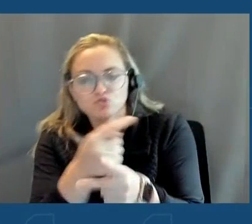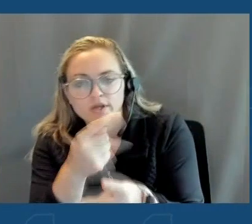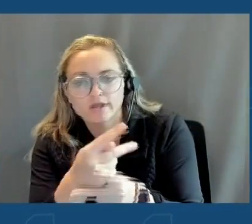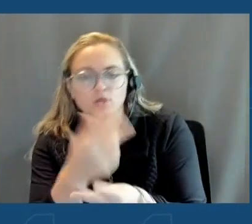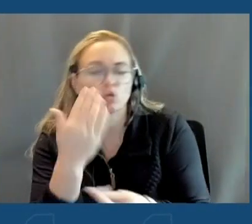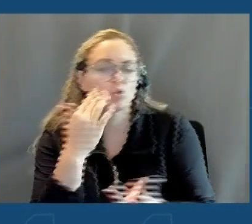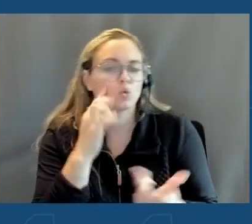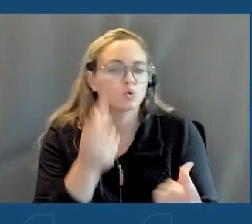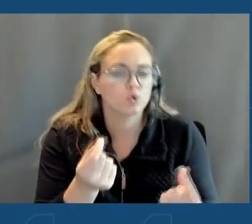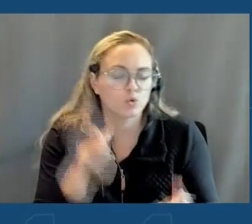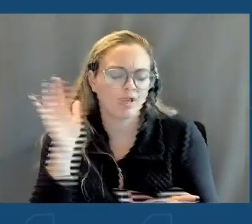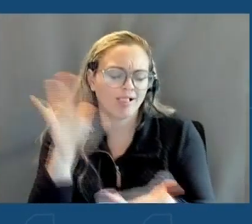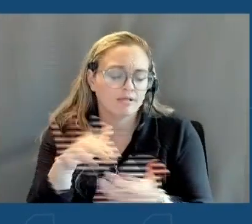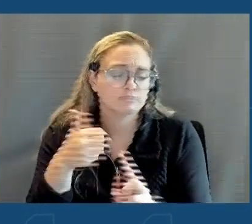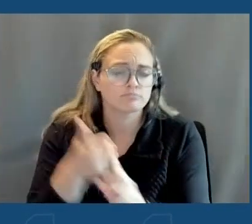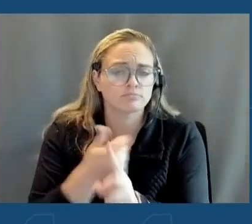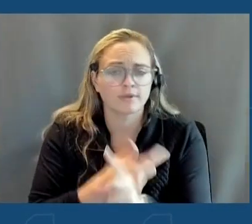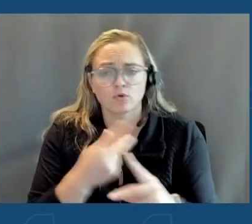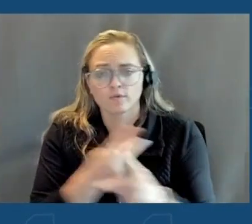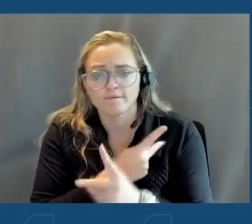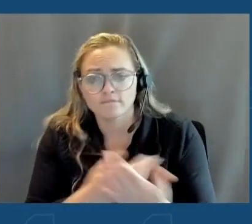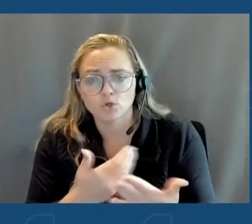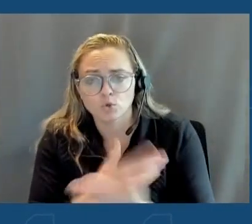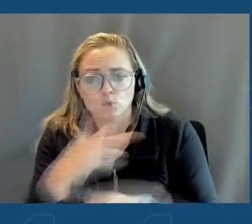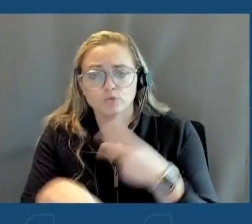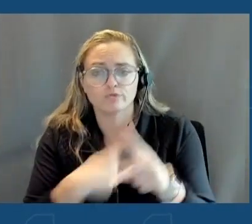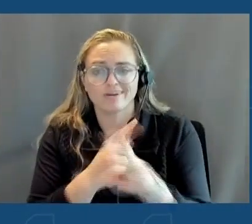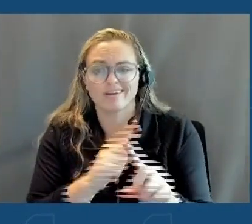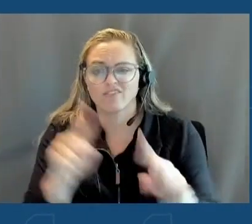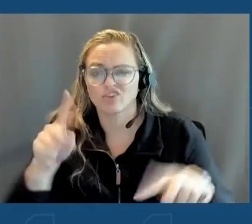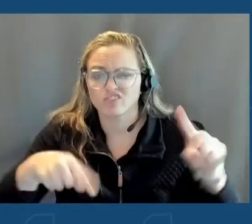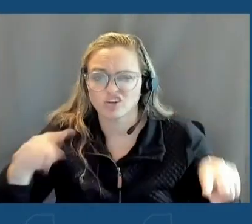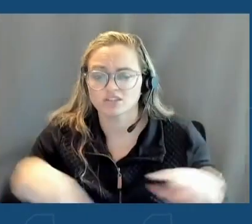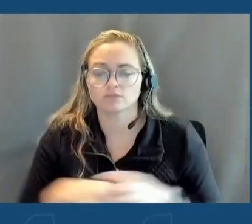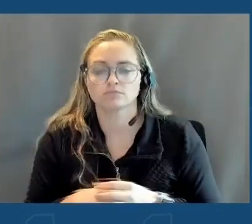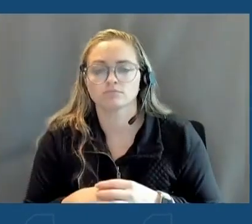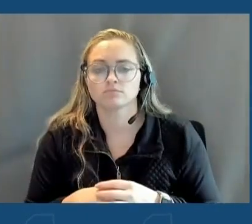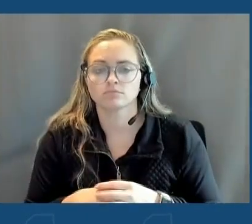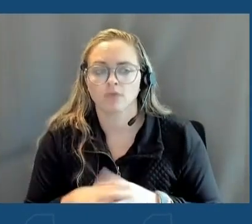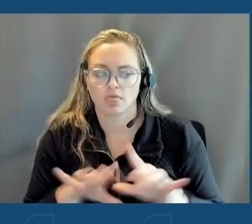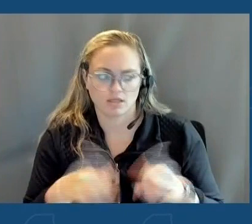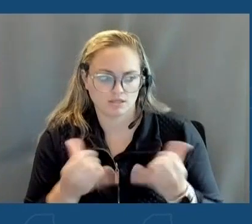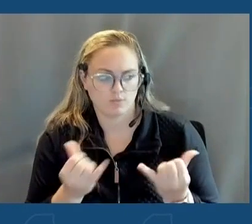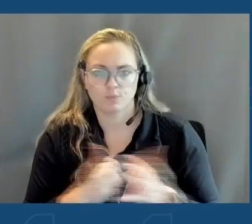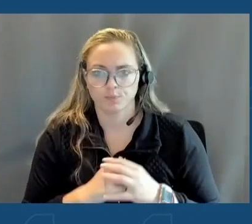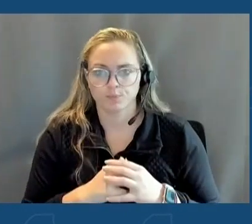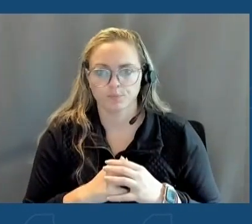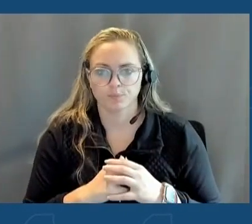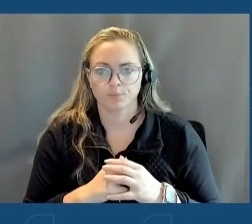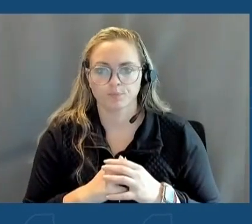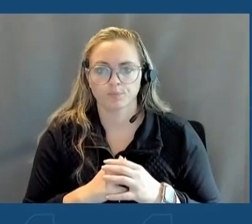MORE ABOUT WHAT WE DID FOR THE VIRUS TWO OR THREE YEARS AGO. WE KNOW HOW TO SPOT IT AND